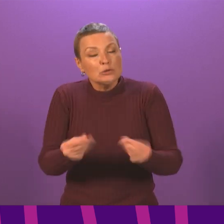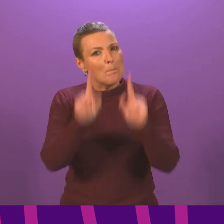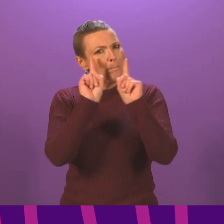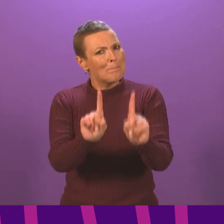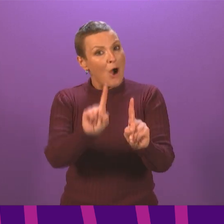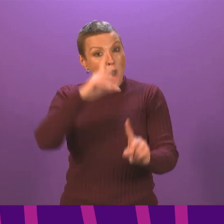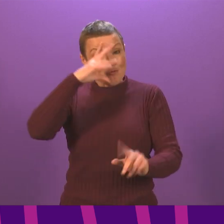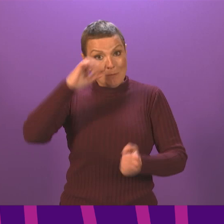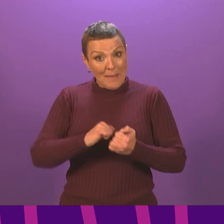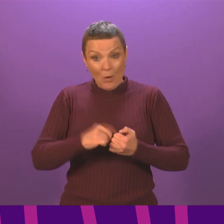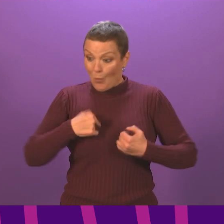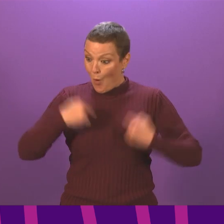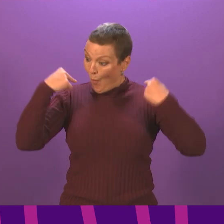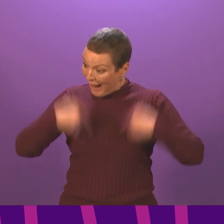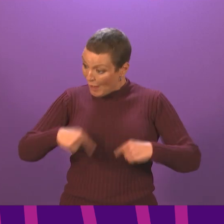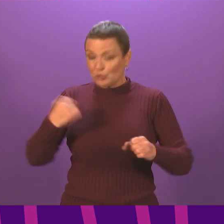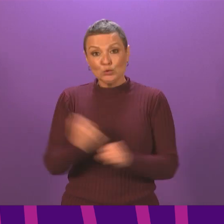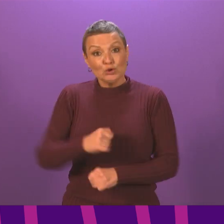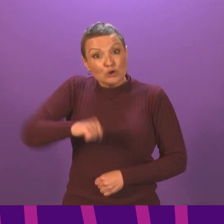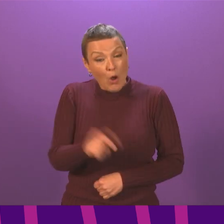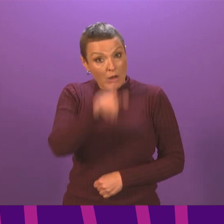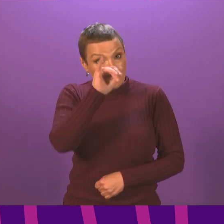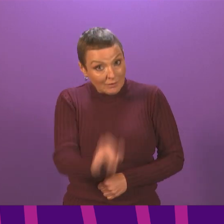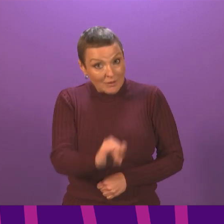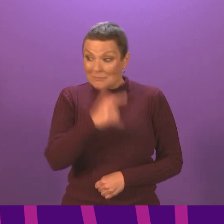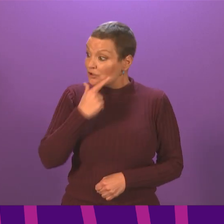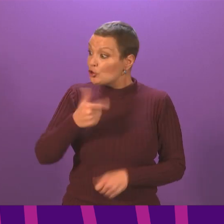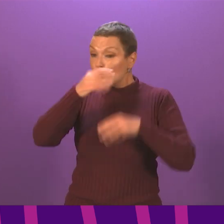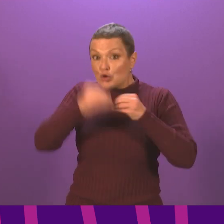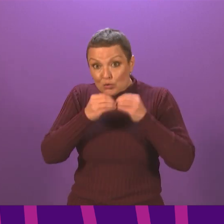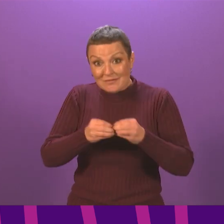course, we can deliver that testing only in Scotland. If students are travelling from